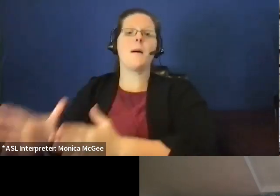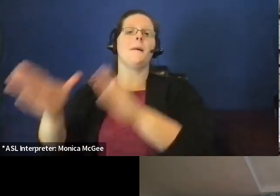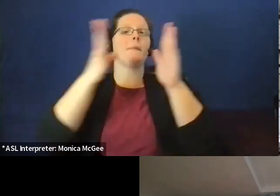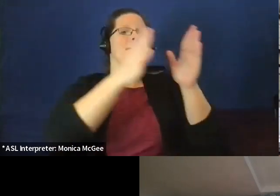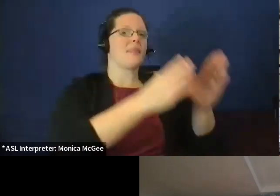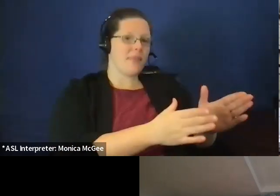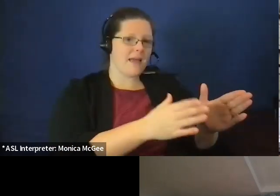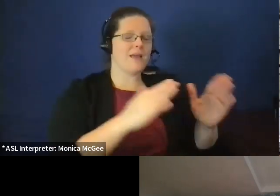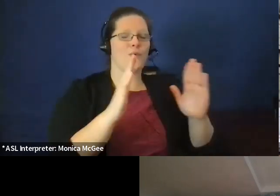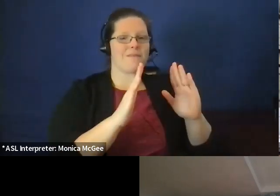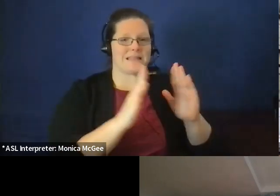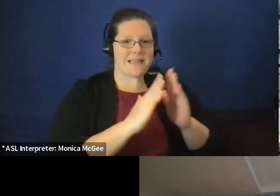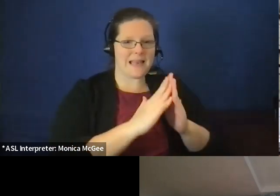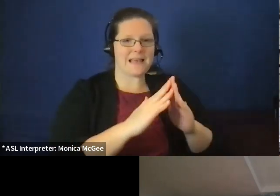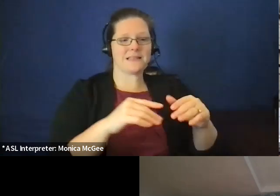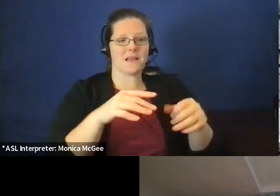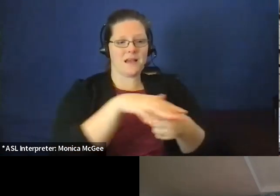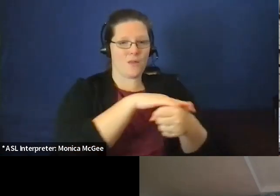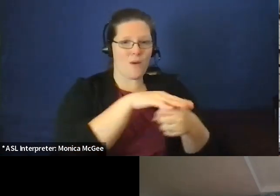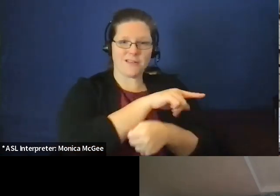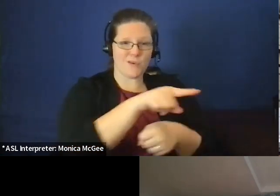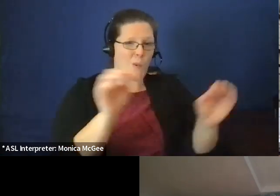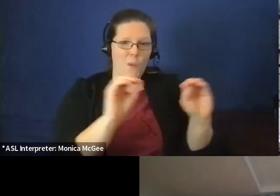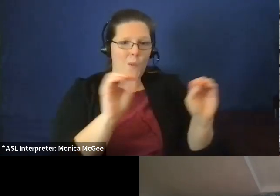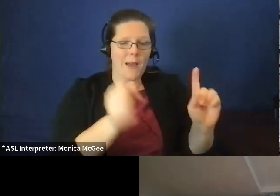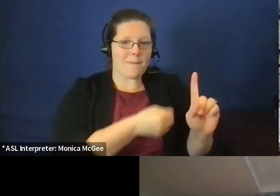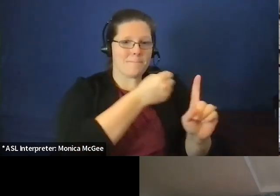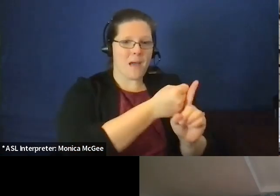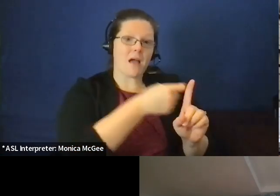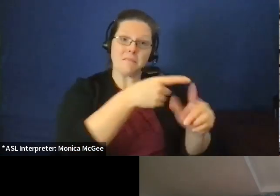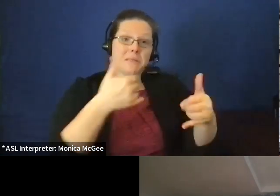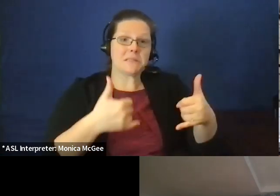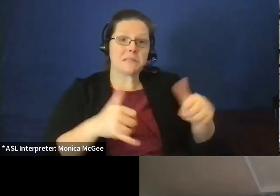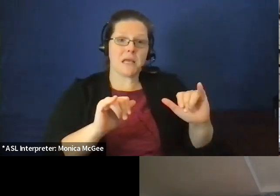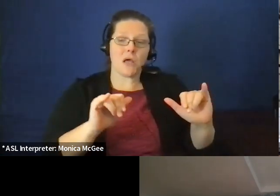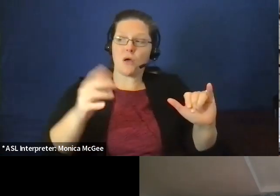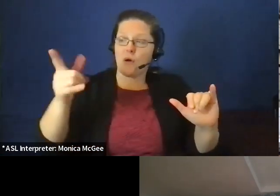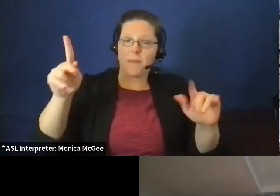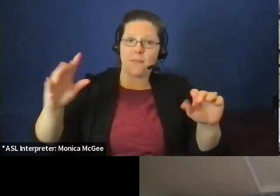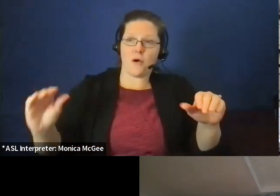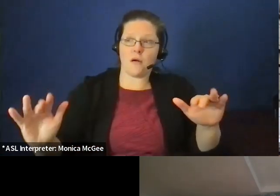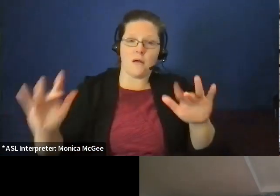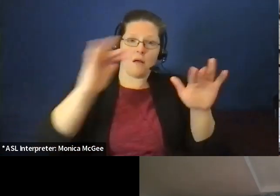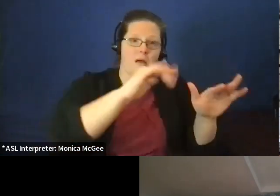like -- we figured out 75 miles away from where the storm hit but then you